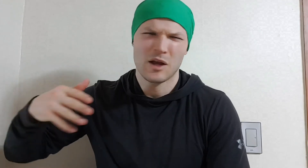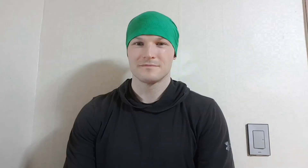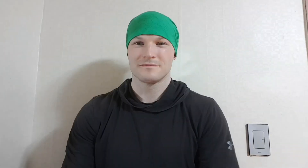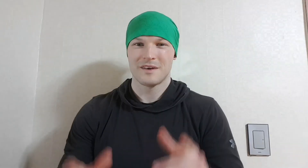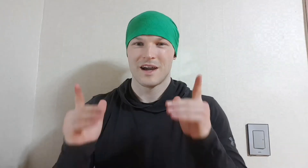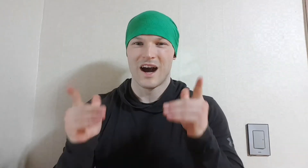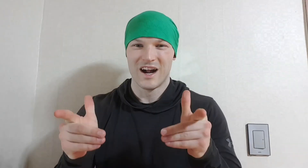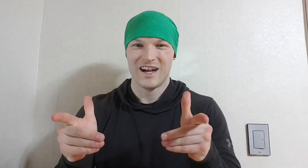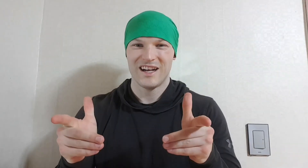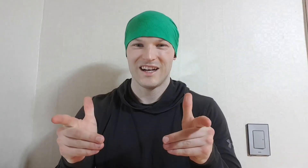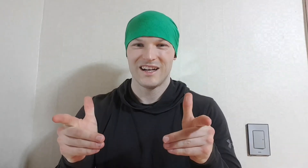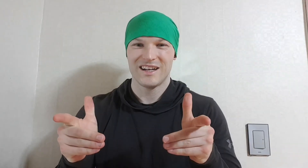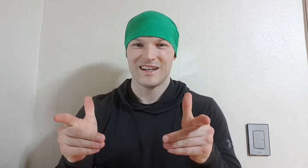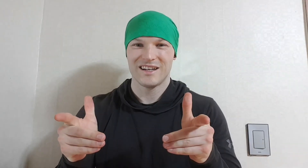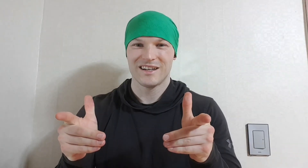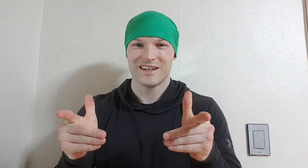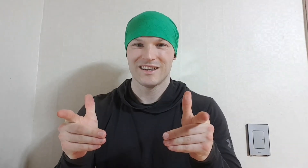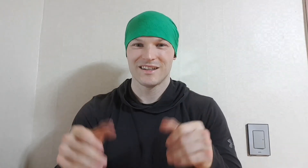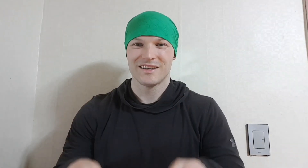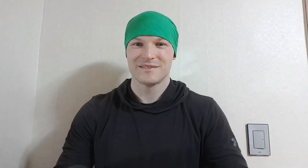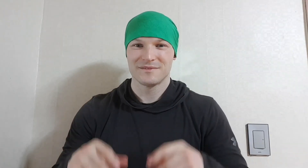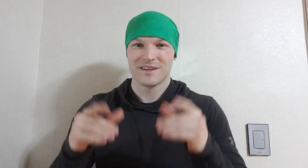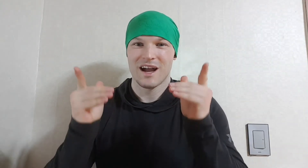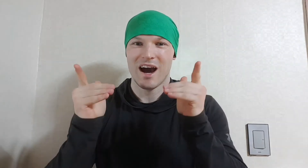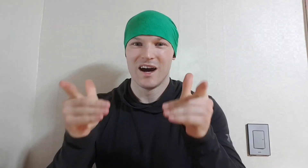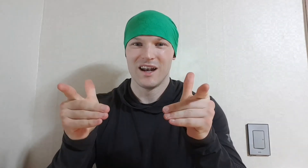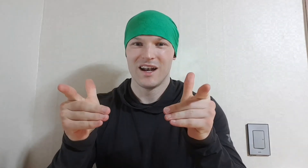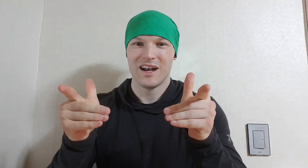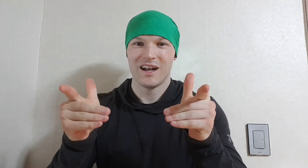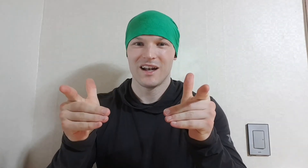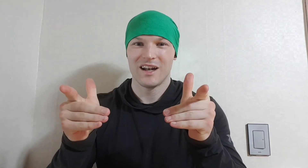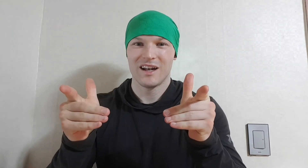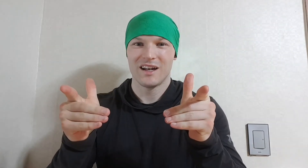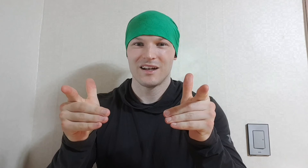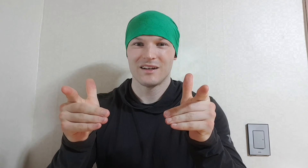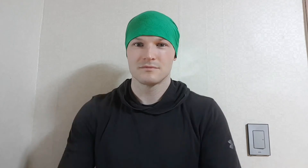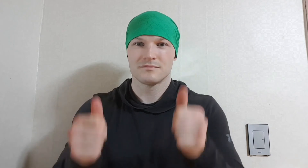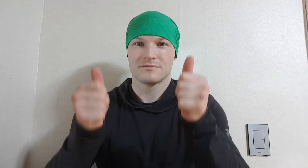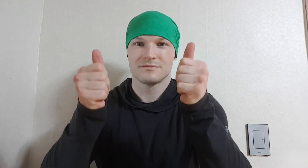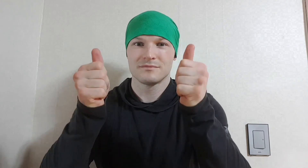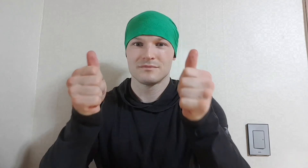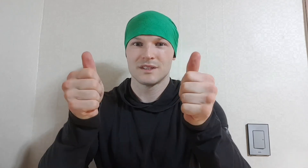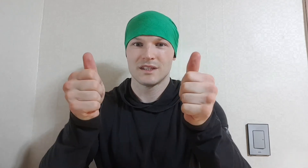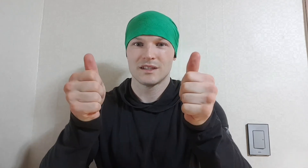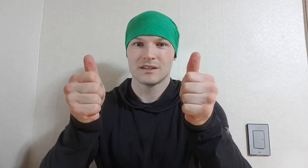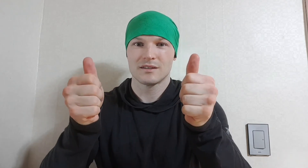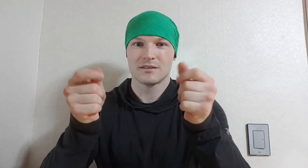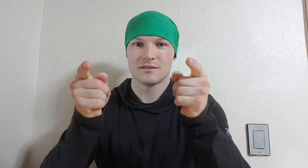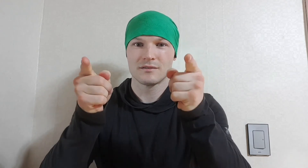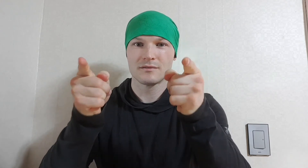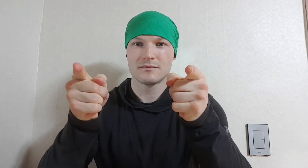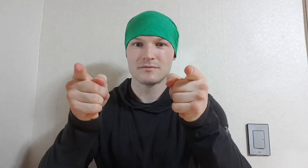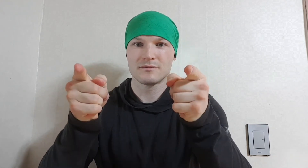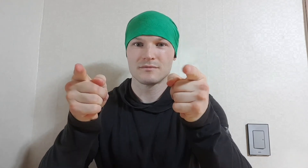OMG! (헐!) Korean letter ‘ㅎ’ Korean letter ‘ㅓ’